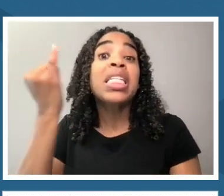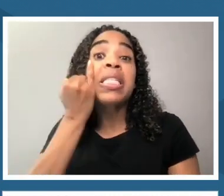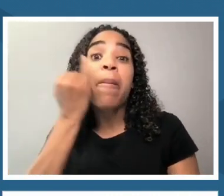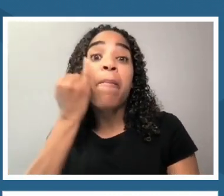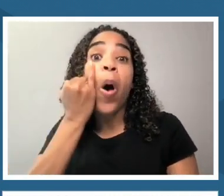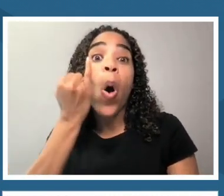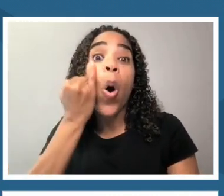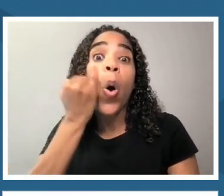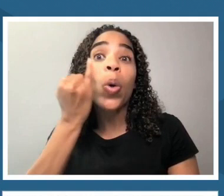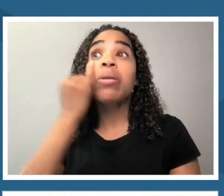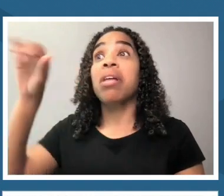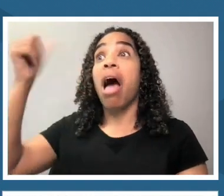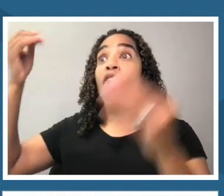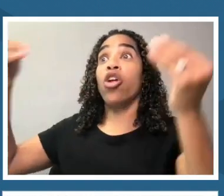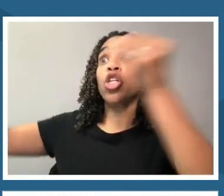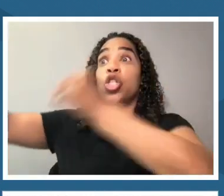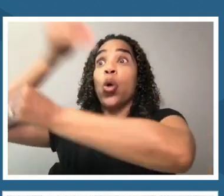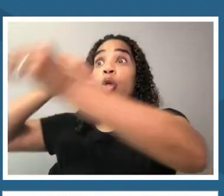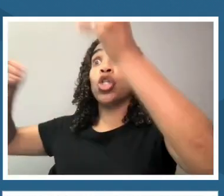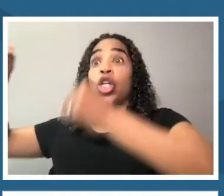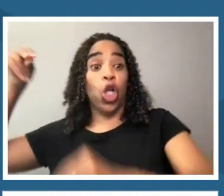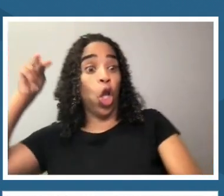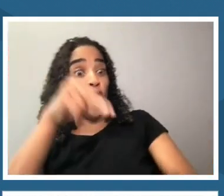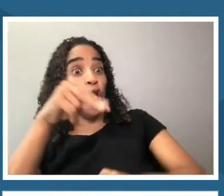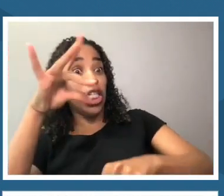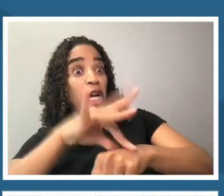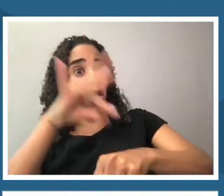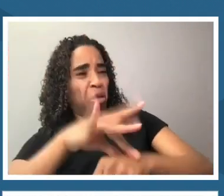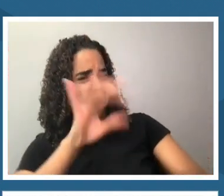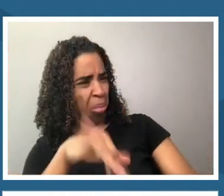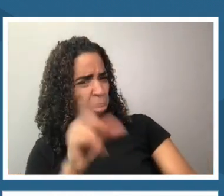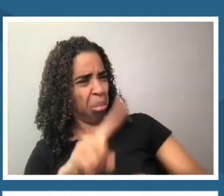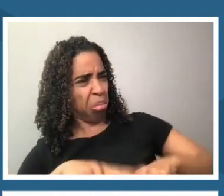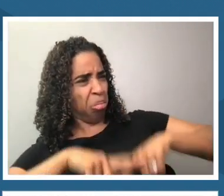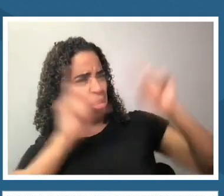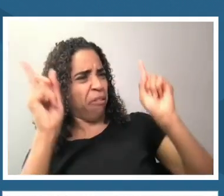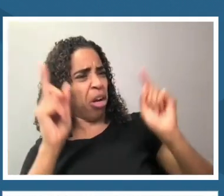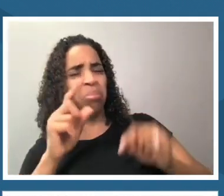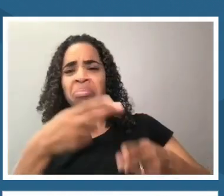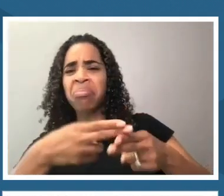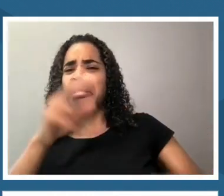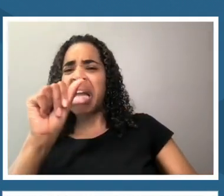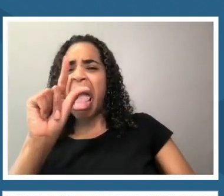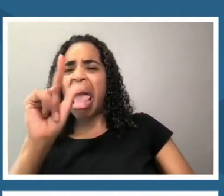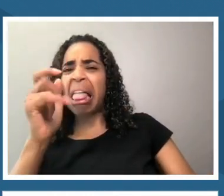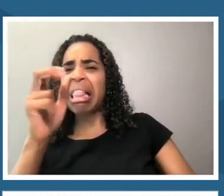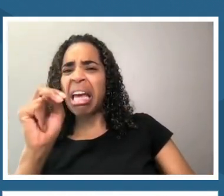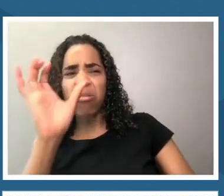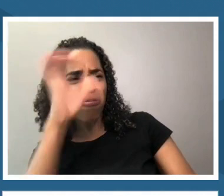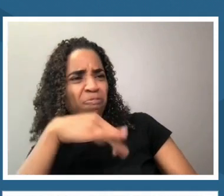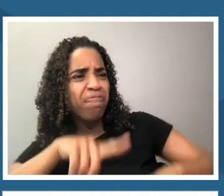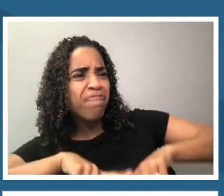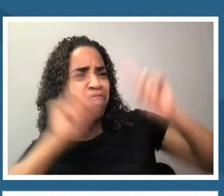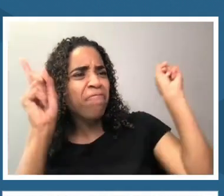system looking back at our solar system